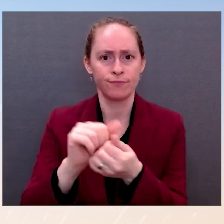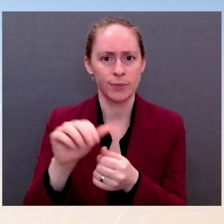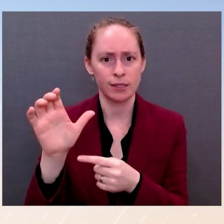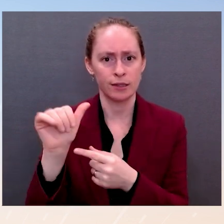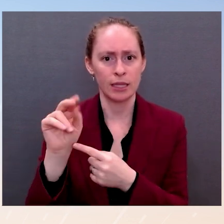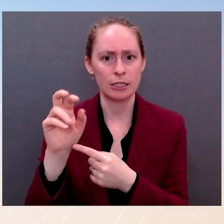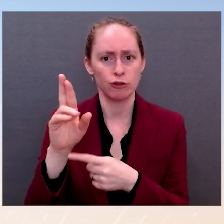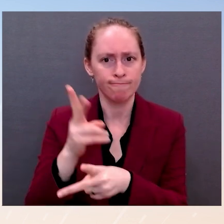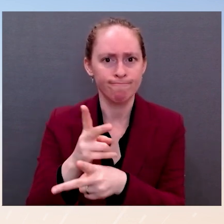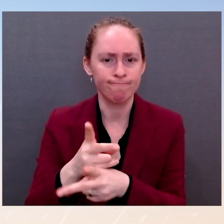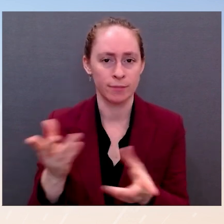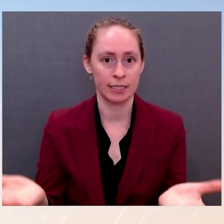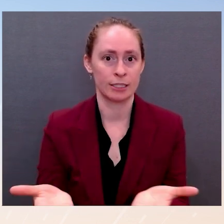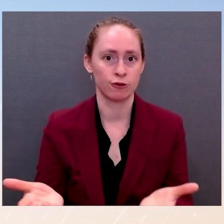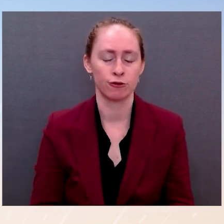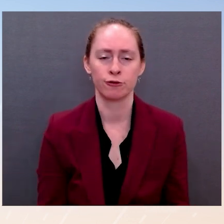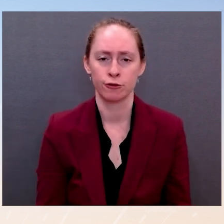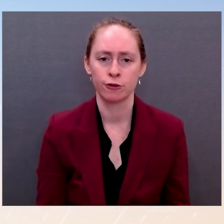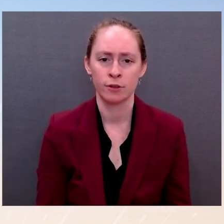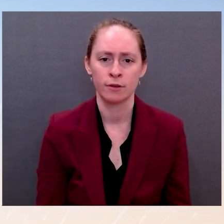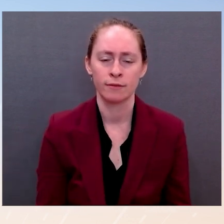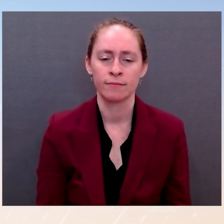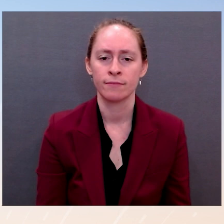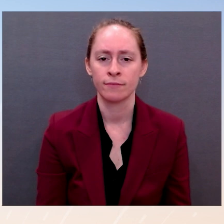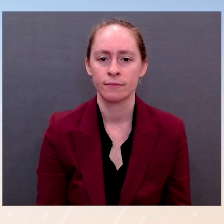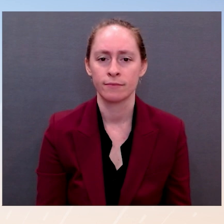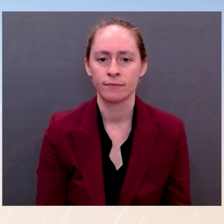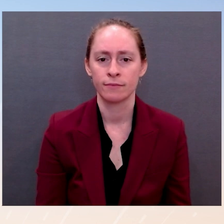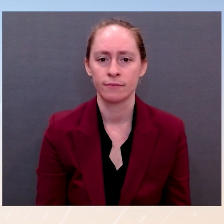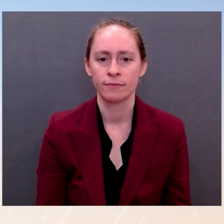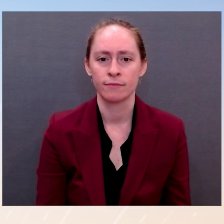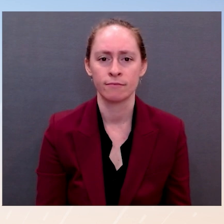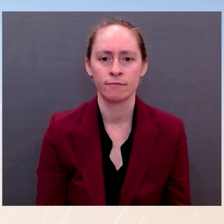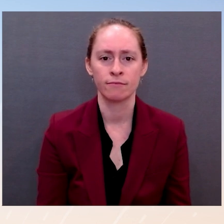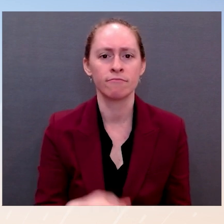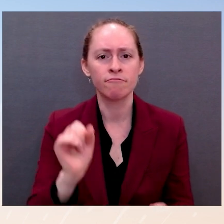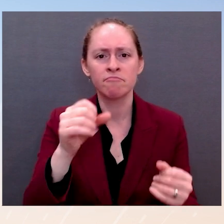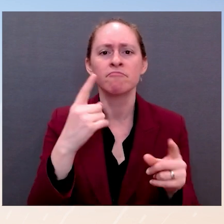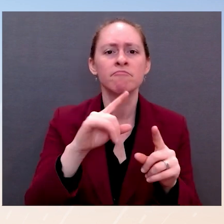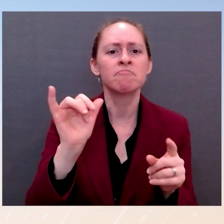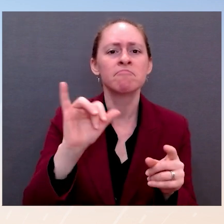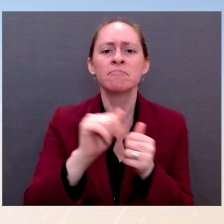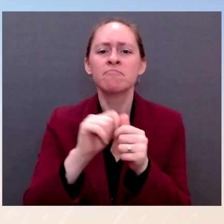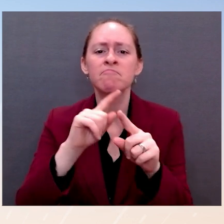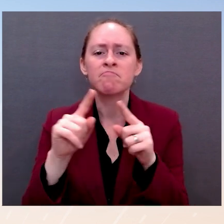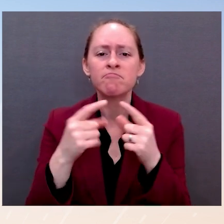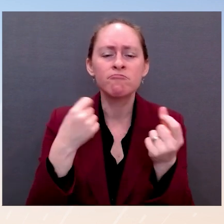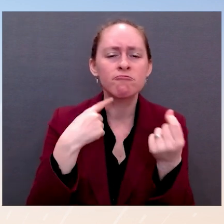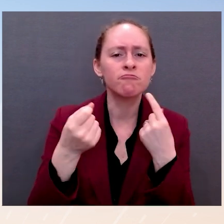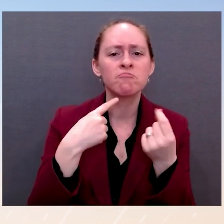we are doubling down so already. Of course, Medicare covers a lot of treatments,